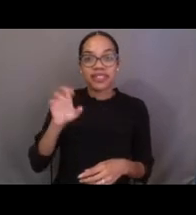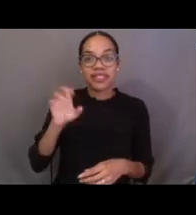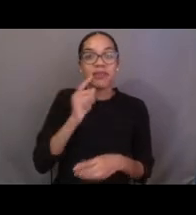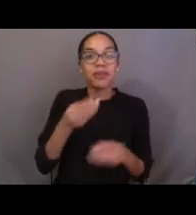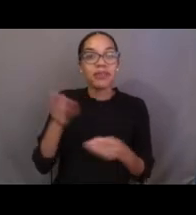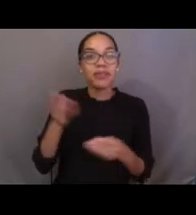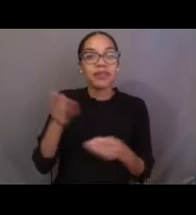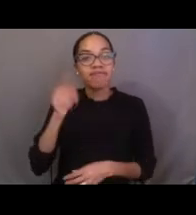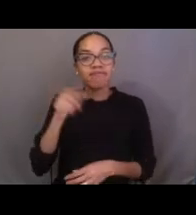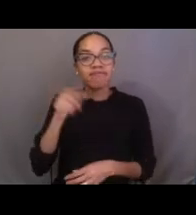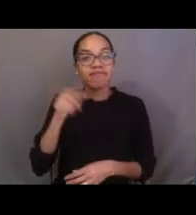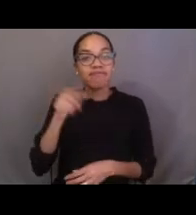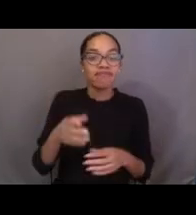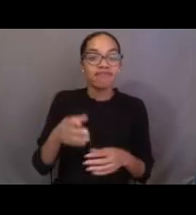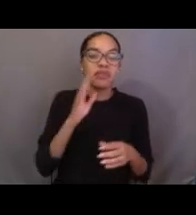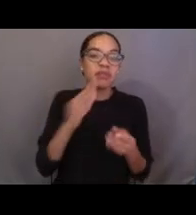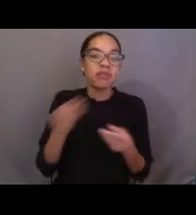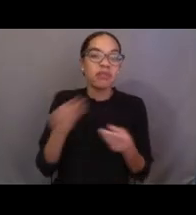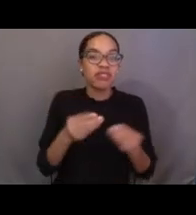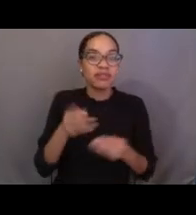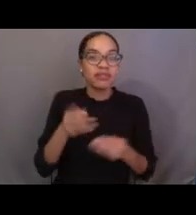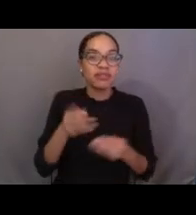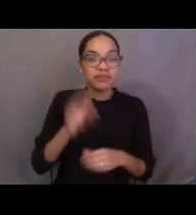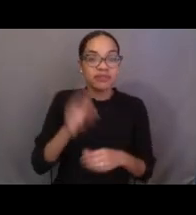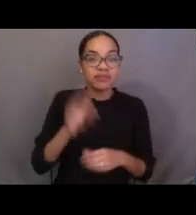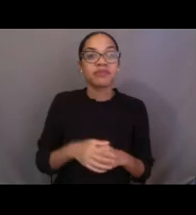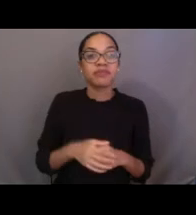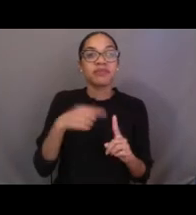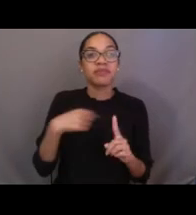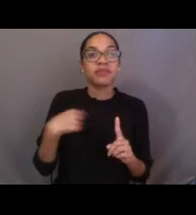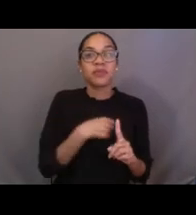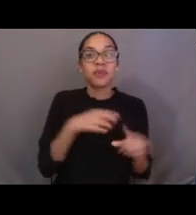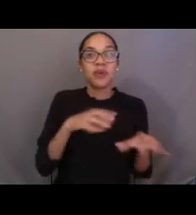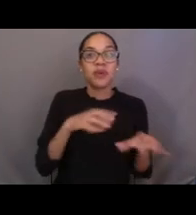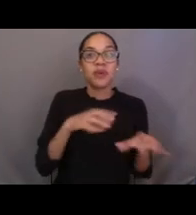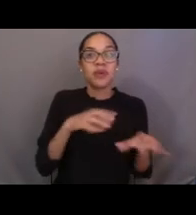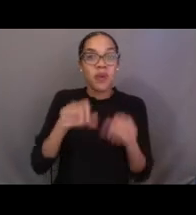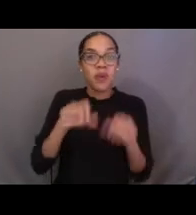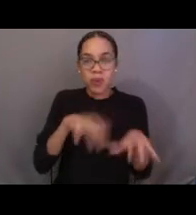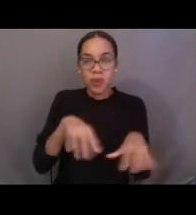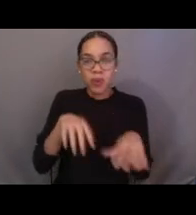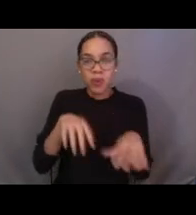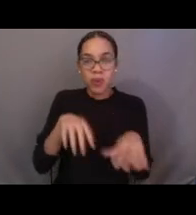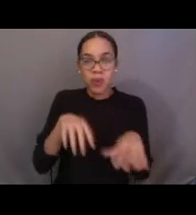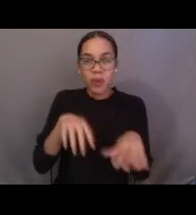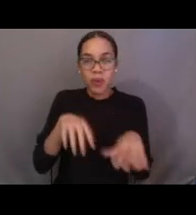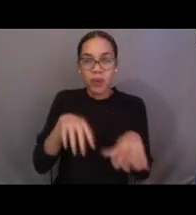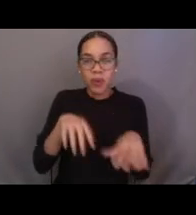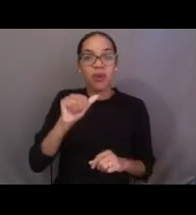by NOAA's Regional Collaboration Network, which is spread across the country and helps connect people to all that NOAA does.